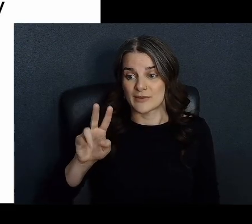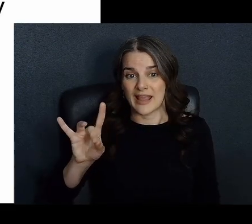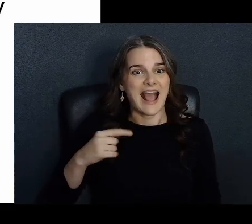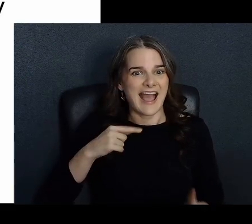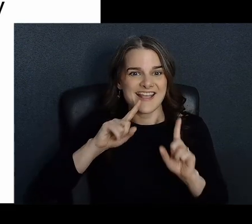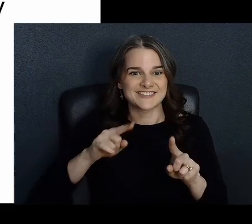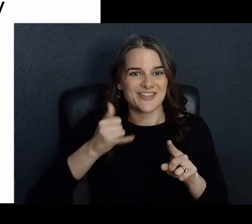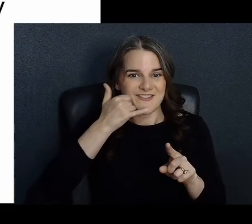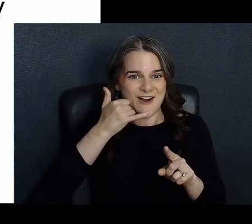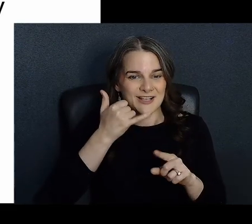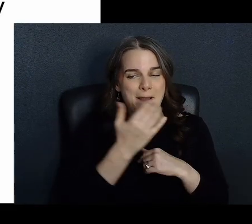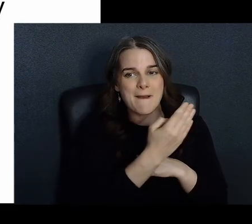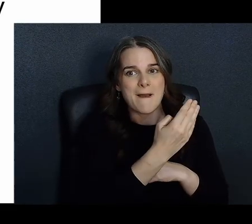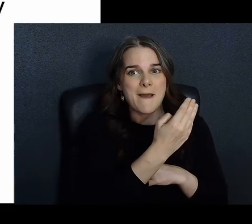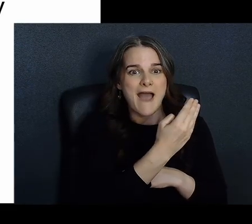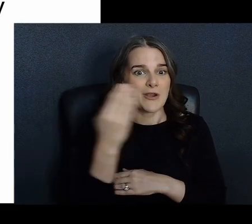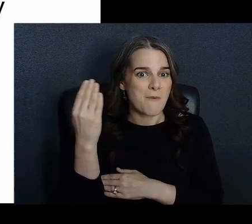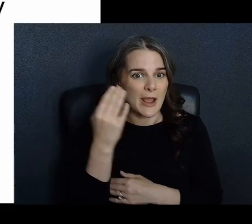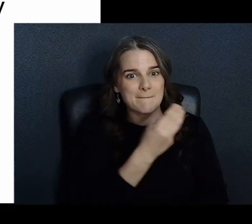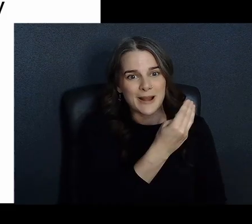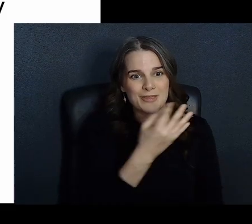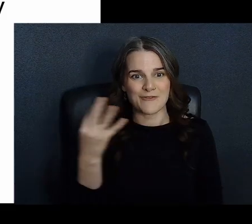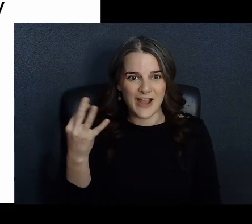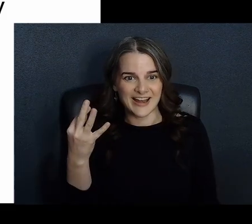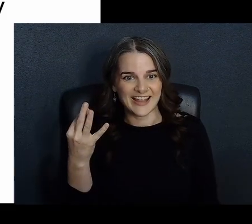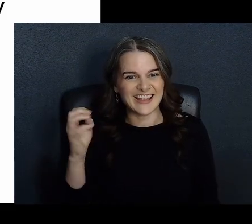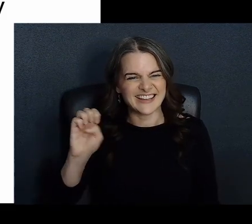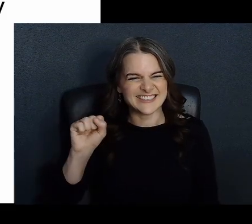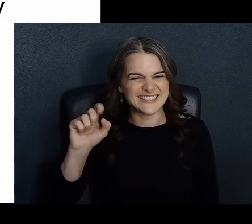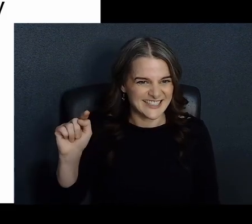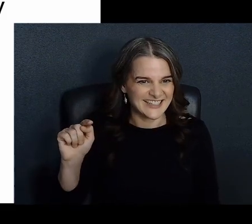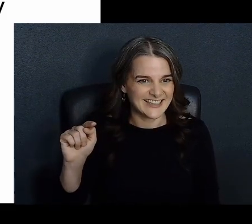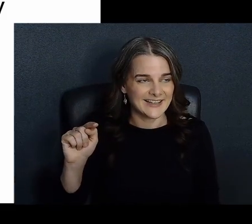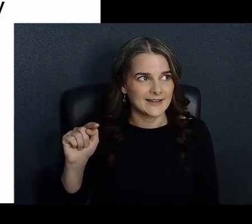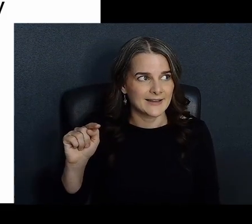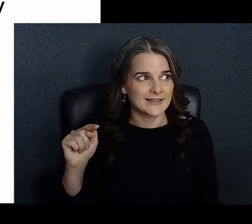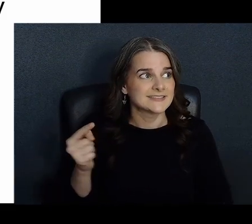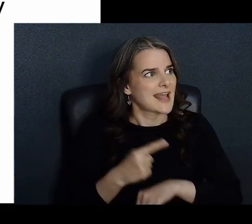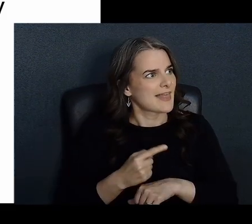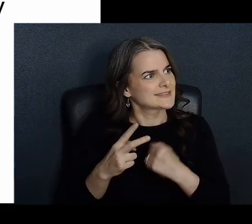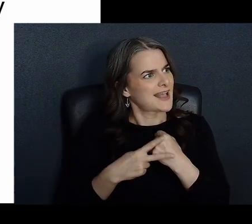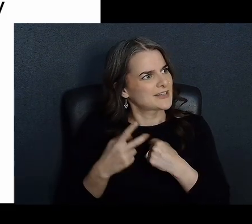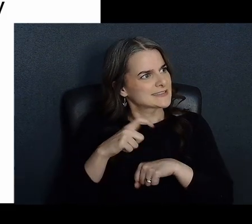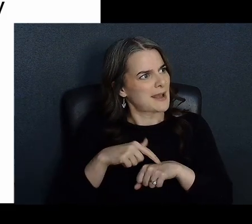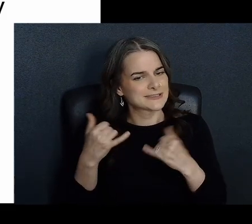in the morning, Eastern Standard Time. Eastern Daylight savings time right now. And I'd be happy to.